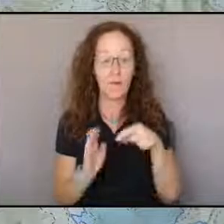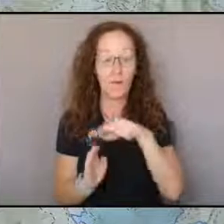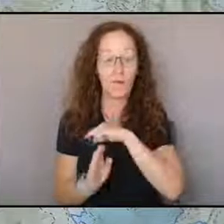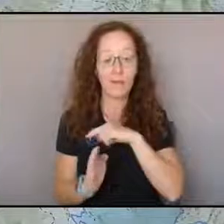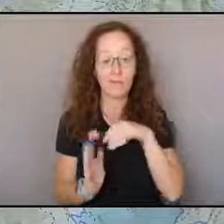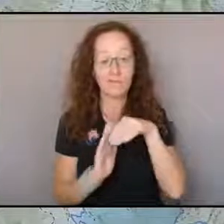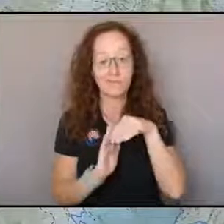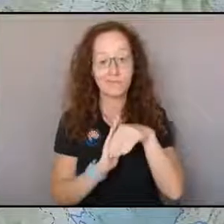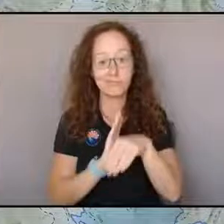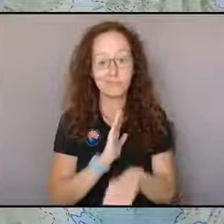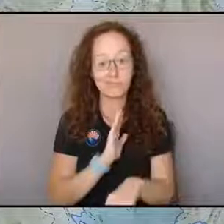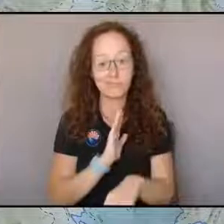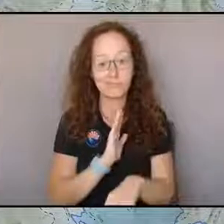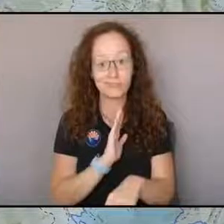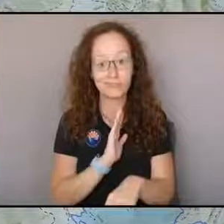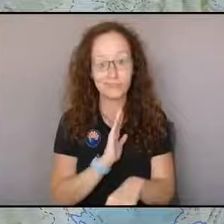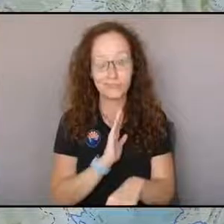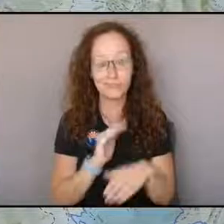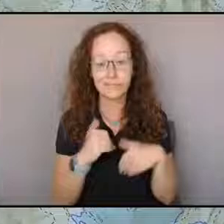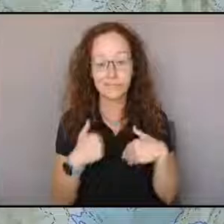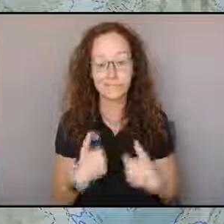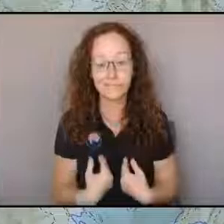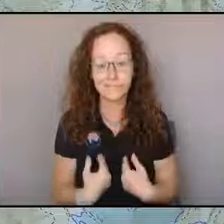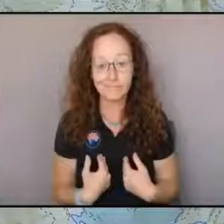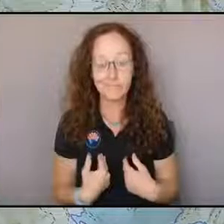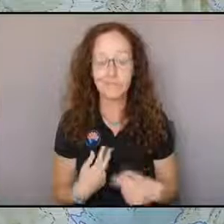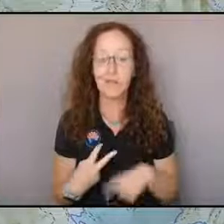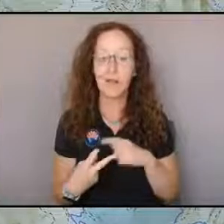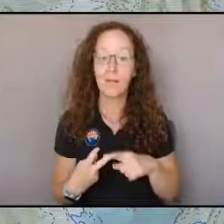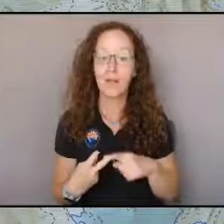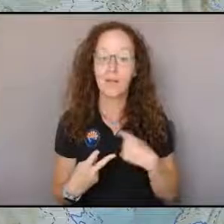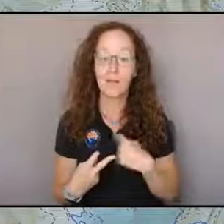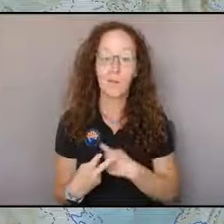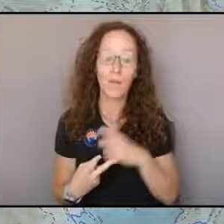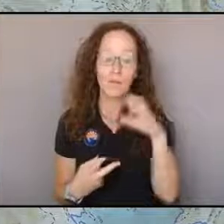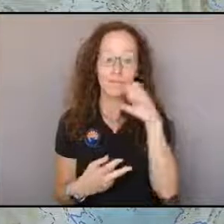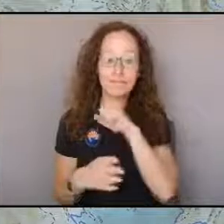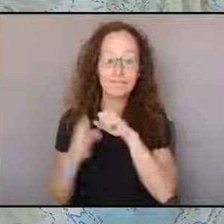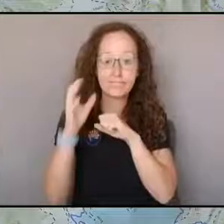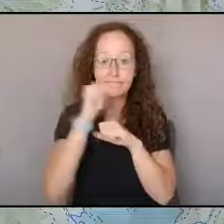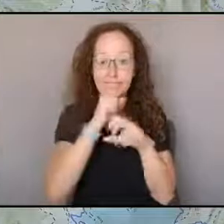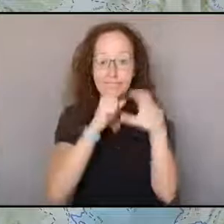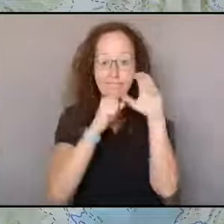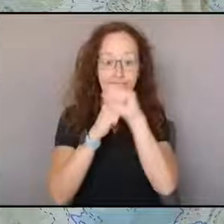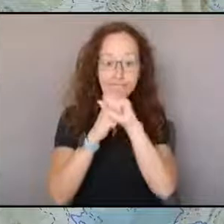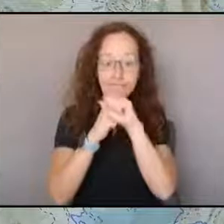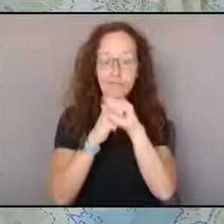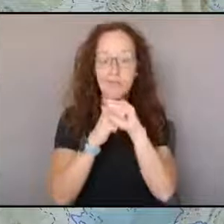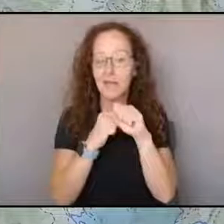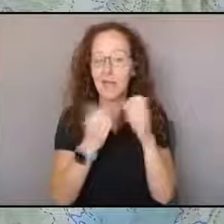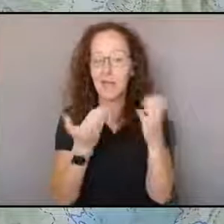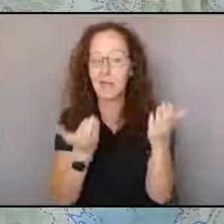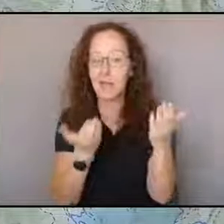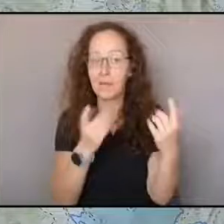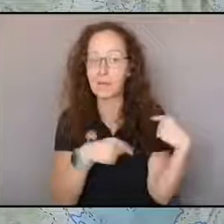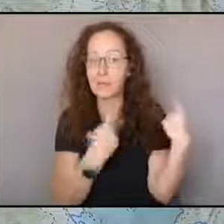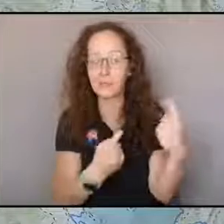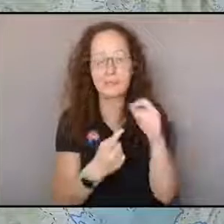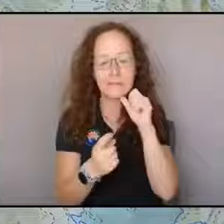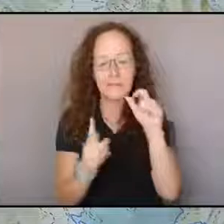AND THERE'S ALSO ASSUMPTIONS WE MAKE THAT WE MAY NOT HAVE TESTED IN A WHILE.